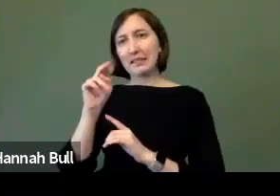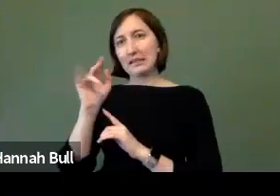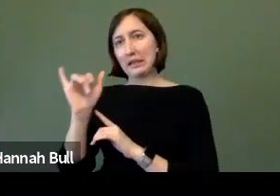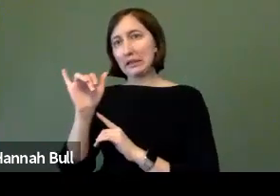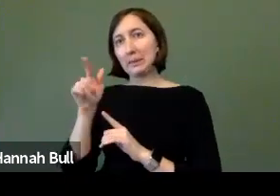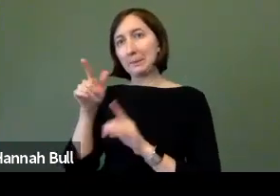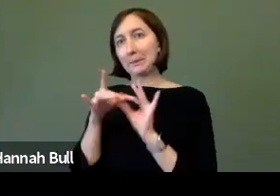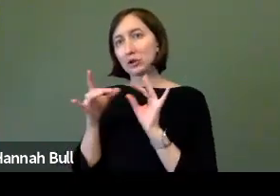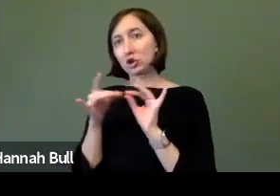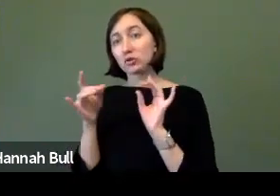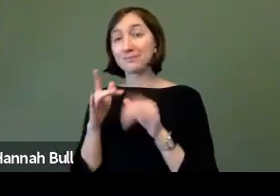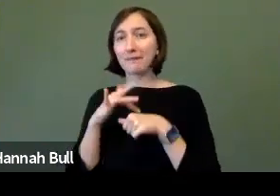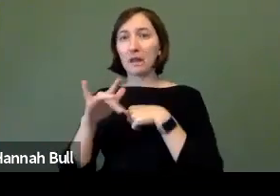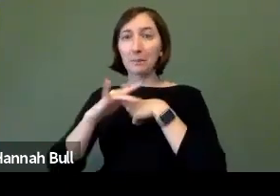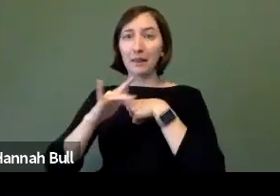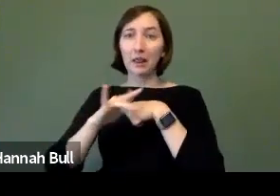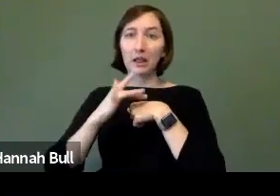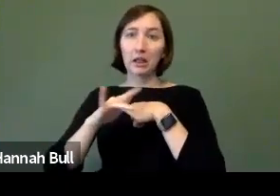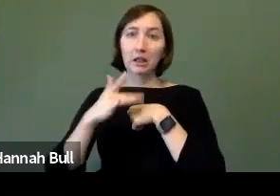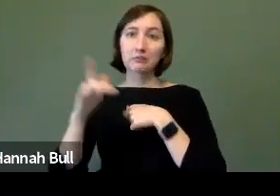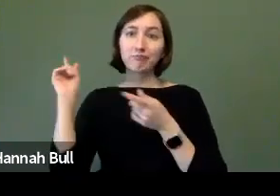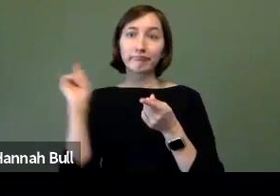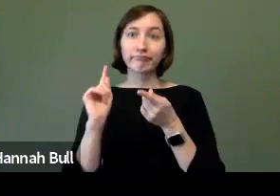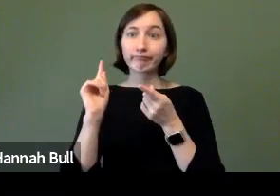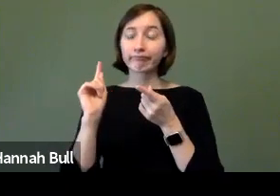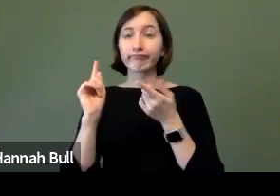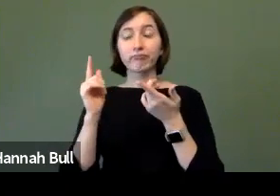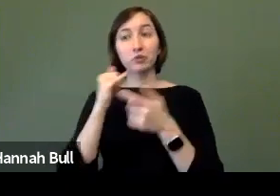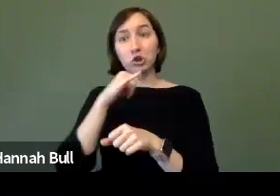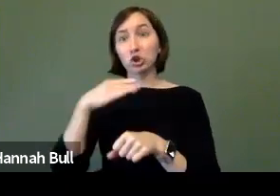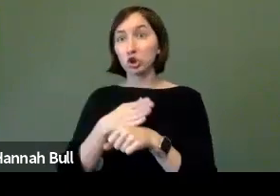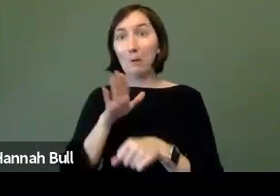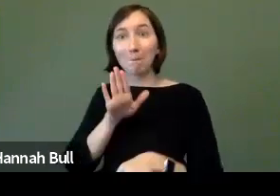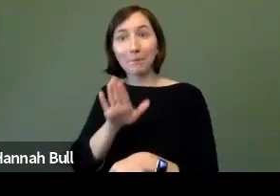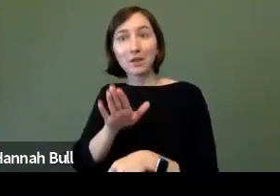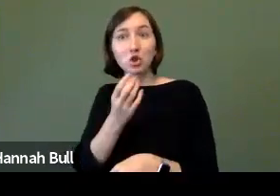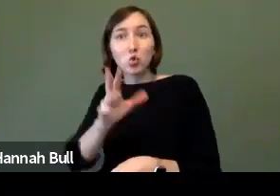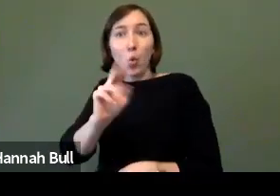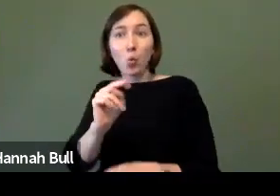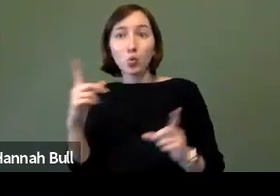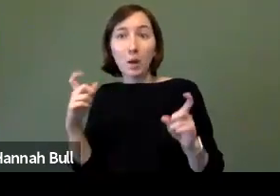because the job presents its own complexities.